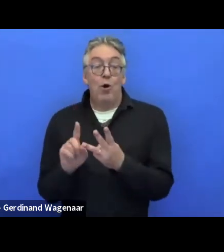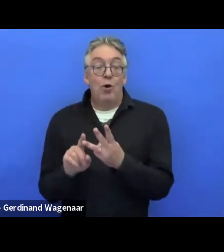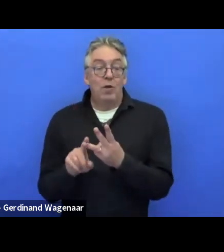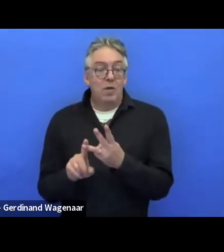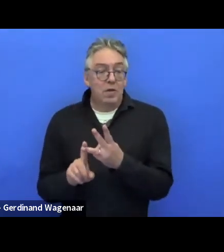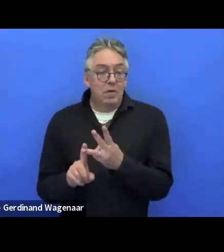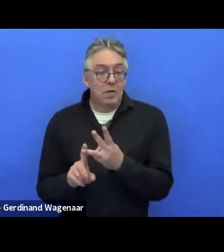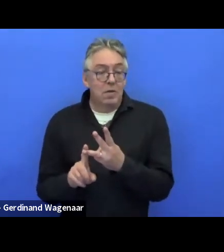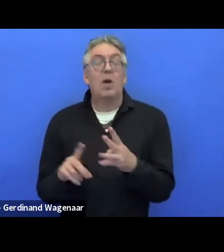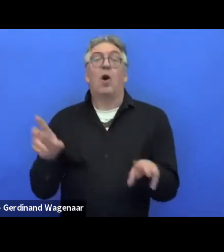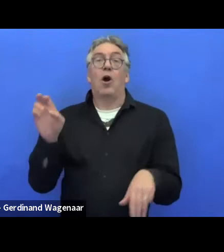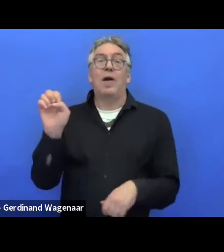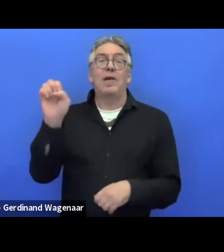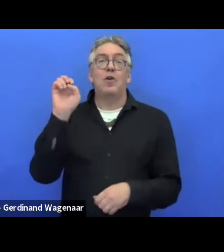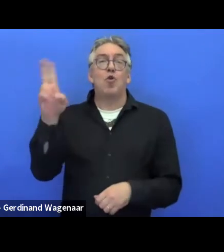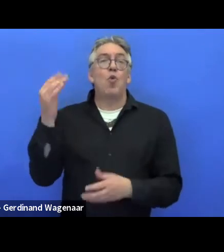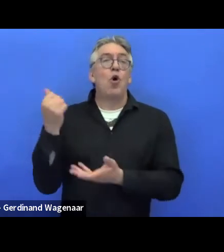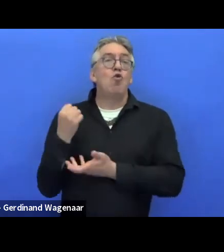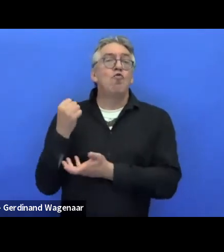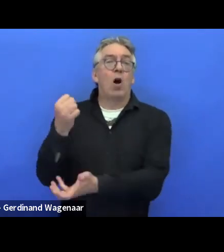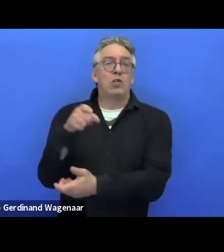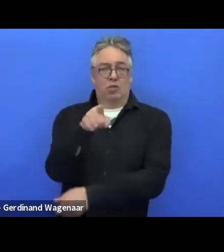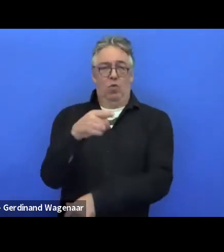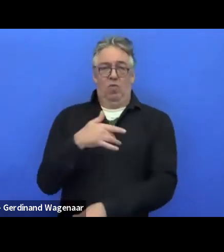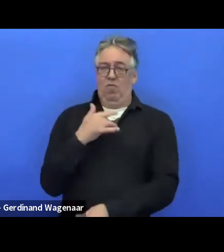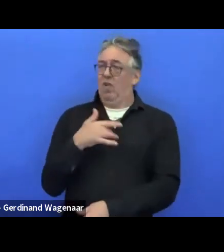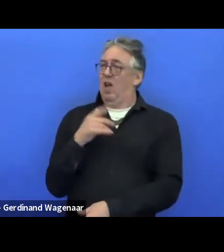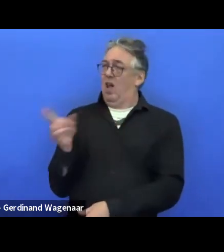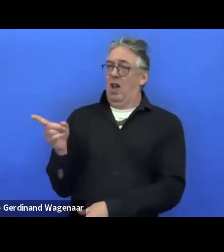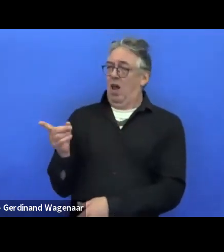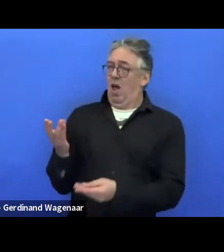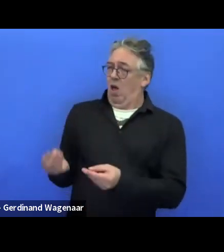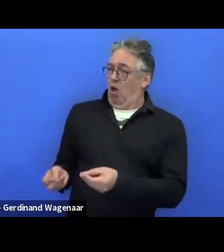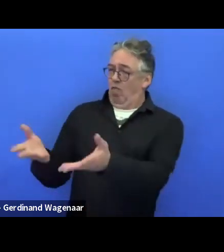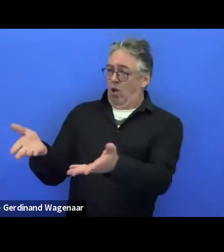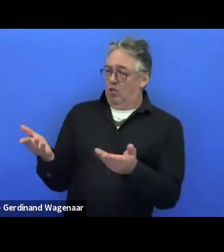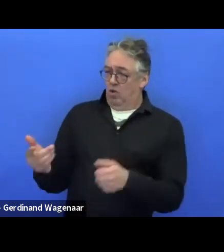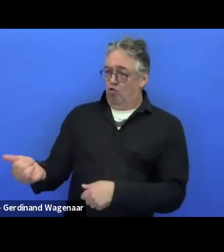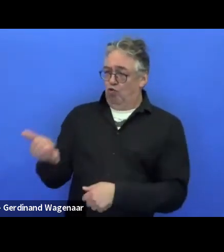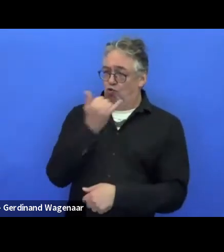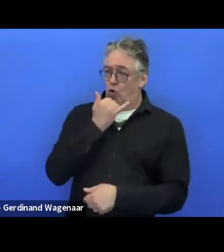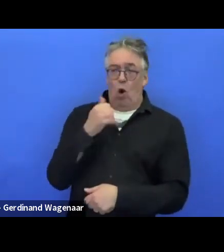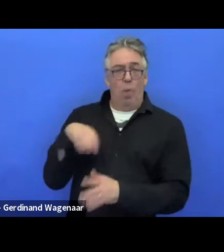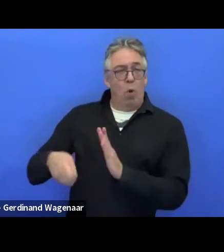We can move to the next slide. These are two complaints and then if you click on our website